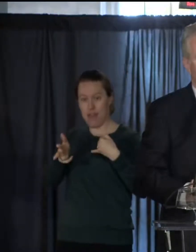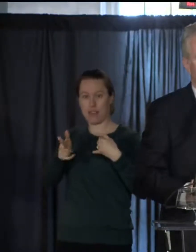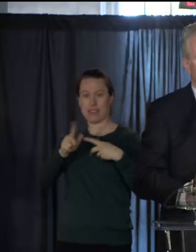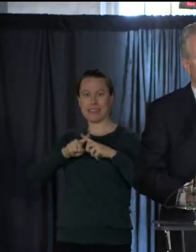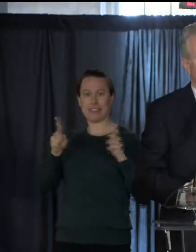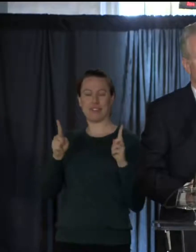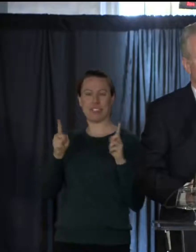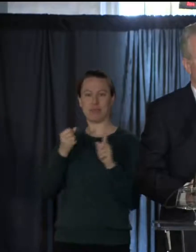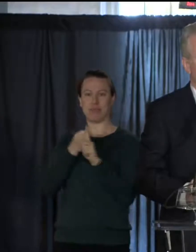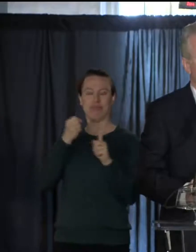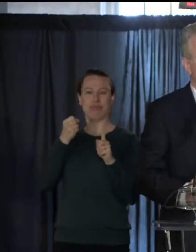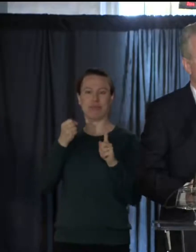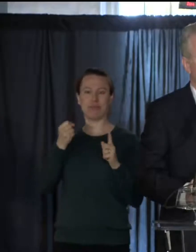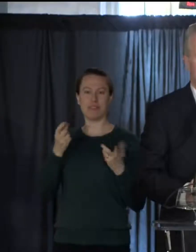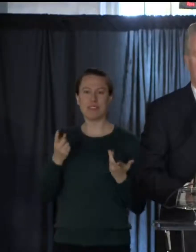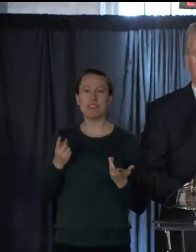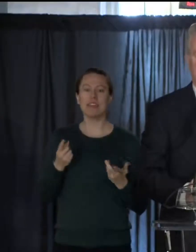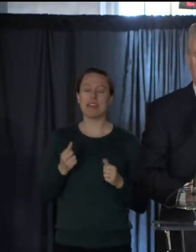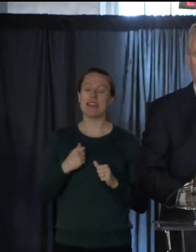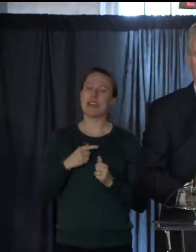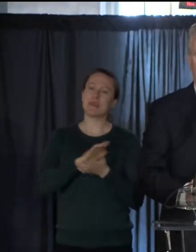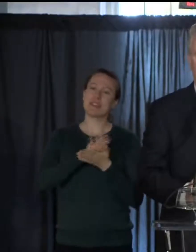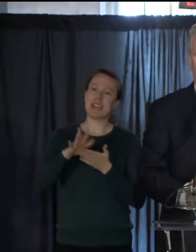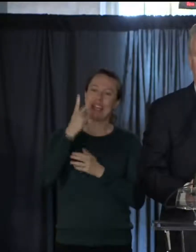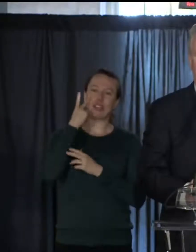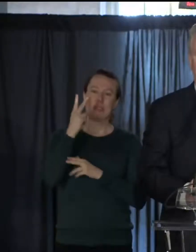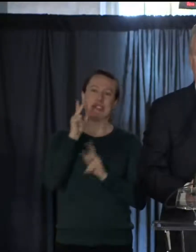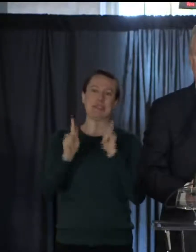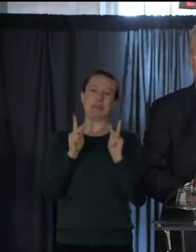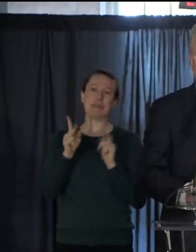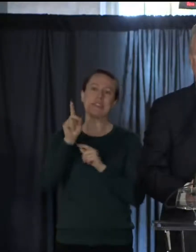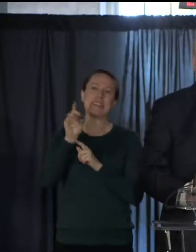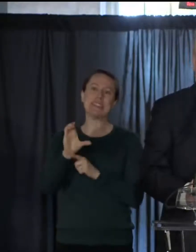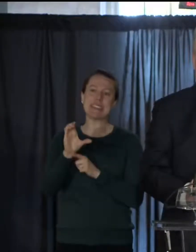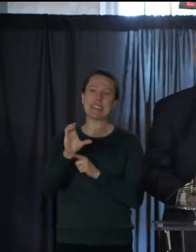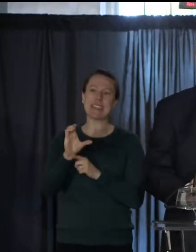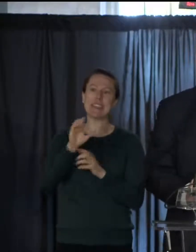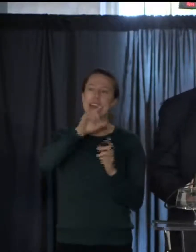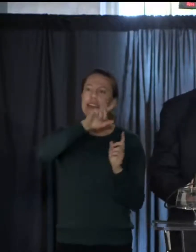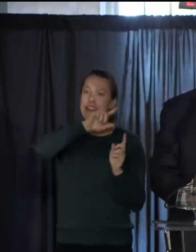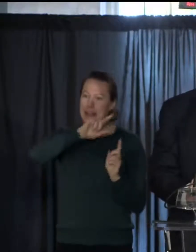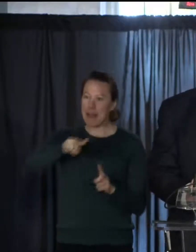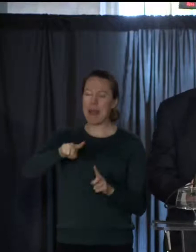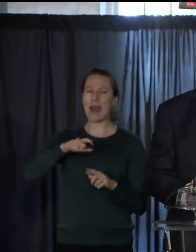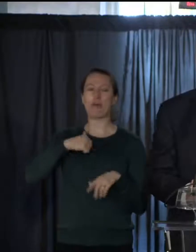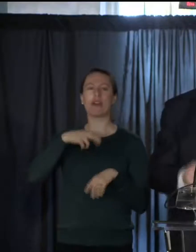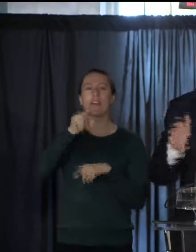IT WAS REALLY GREAT TO SEE THE PEOPLE OF THE DISTRICT OF COLUMBIA COME OUT IN LARGE NUMBERS ON NOVEMBER 8TH, OVER